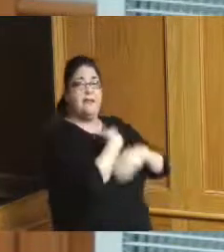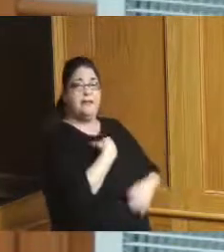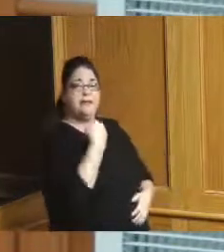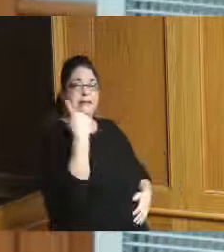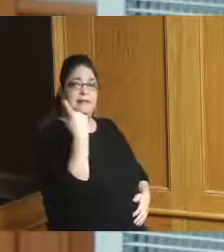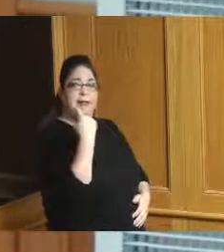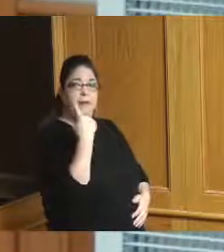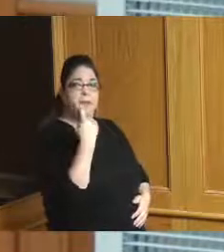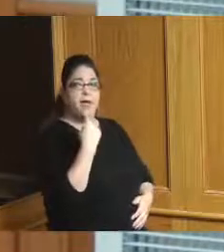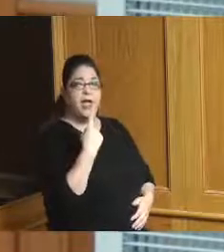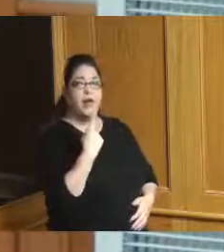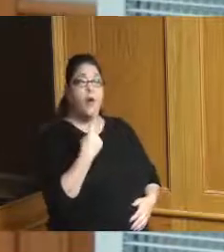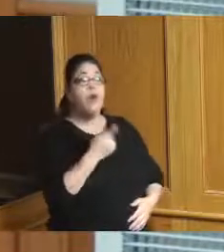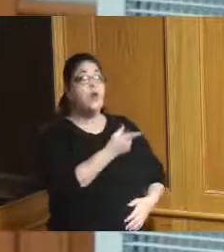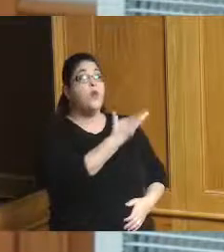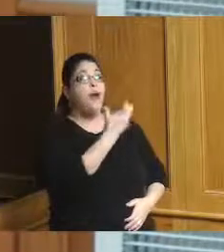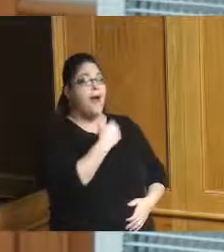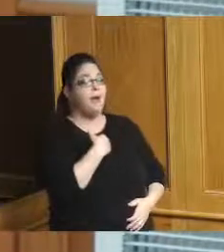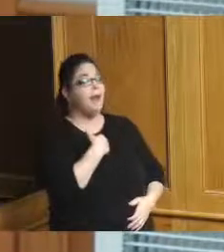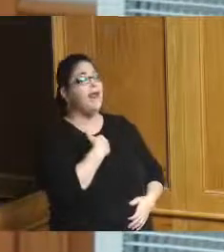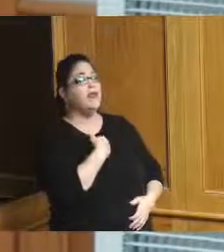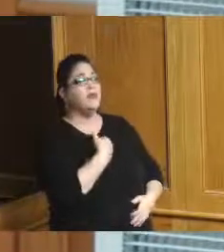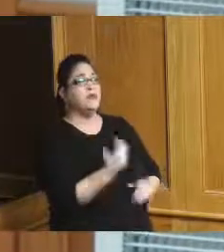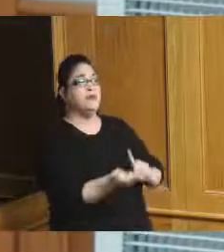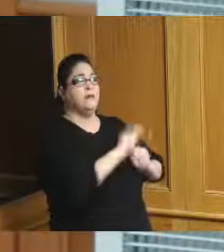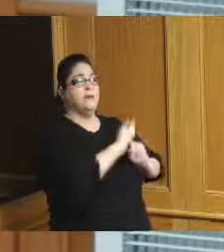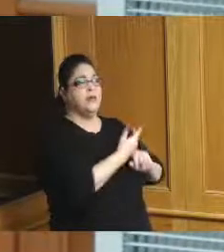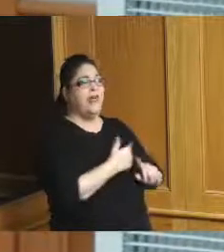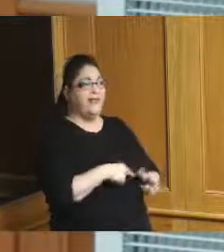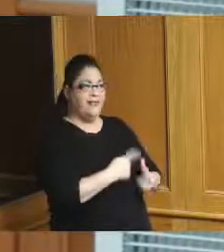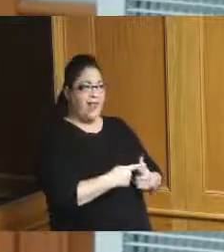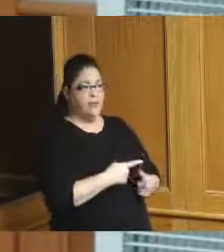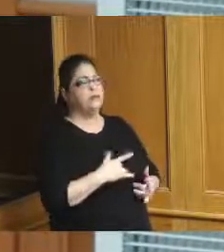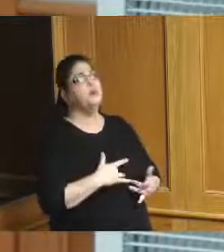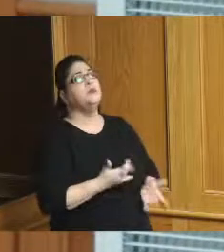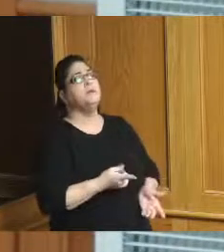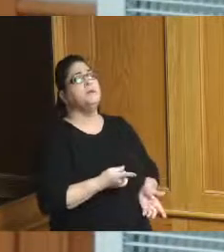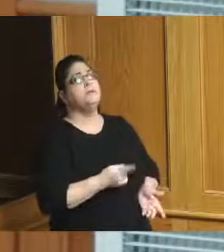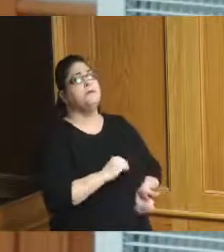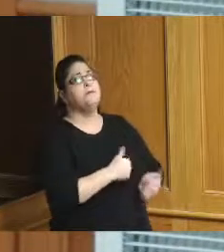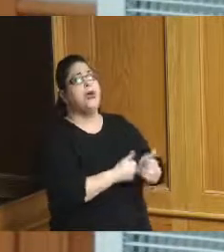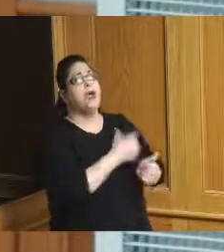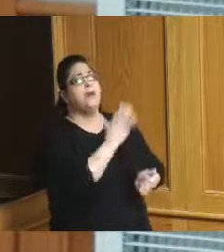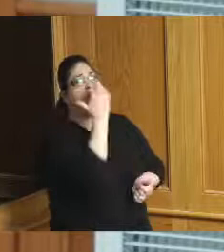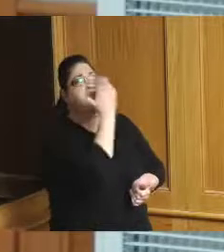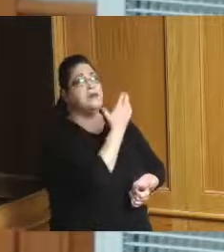promoting me to do something like what's really up here and so what that tells me is that we you know